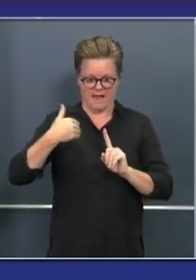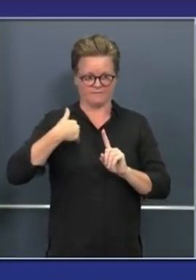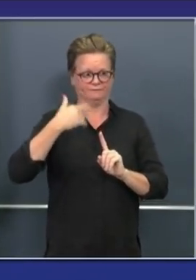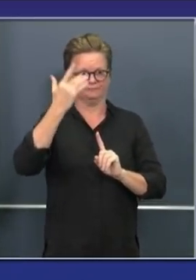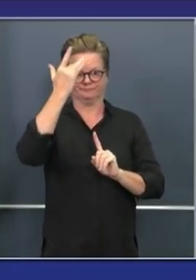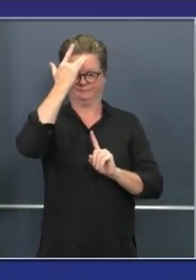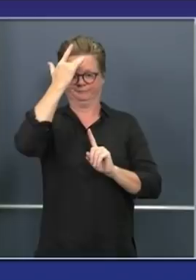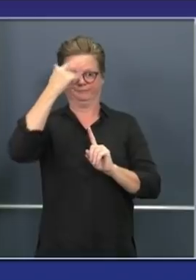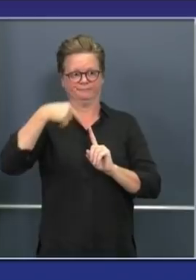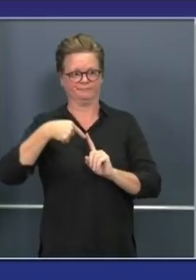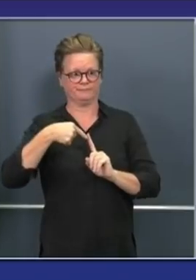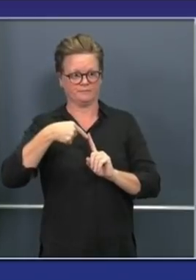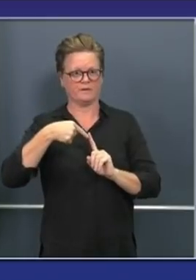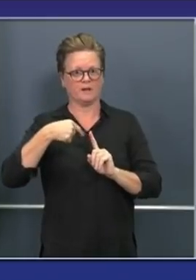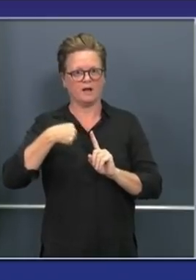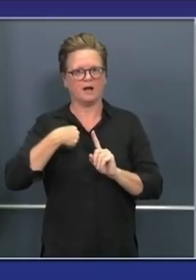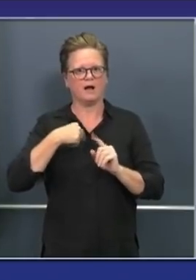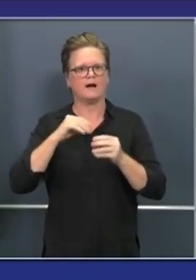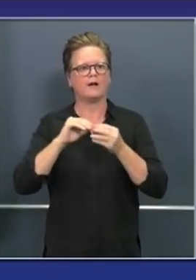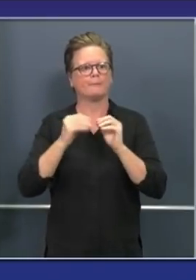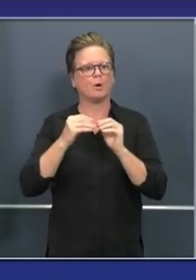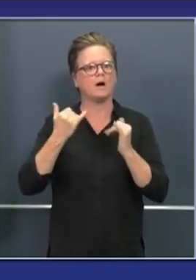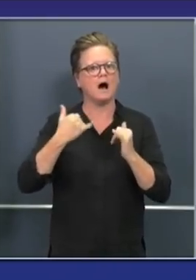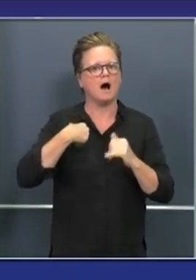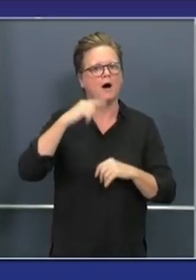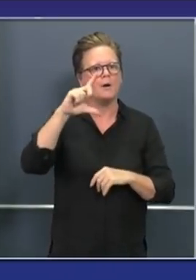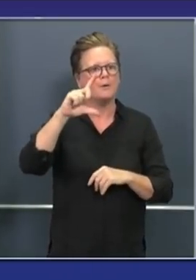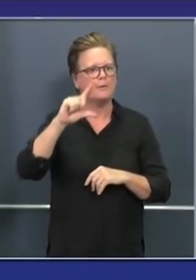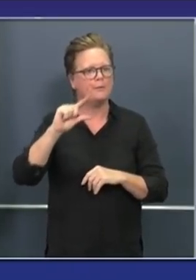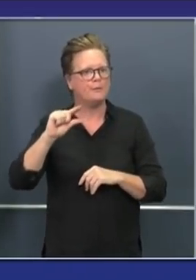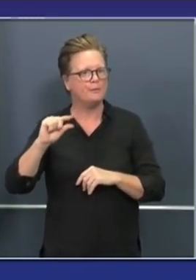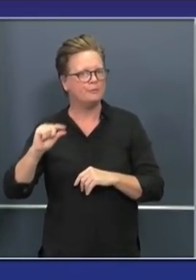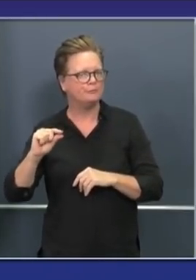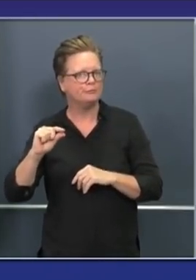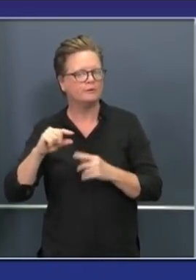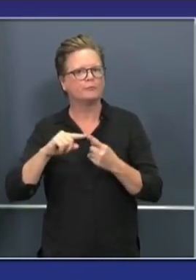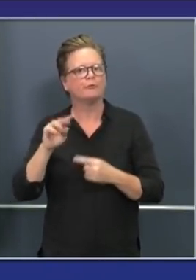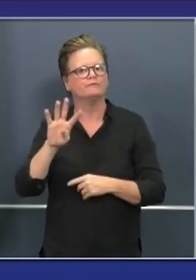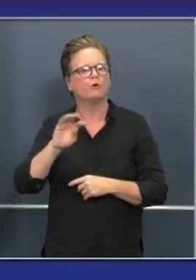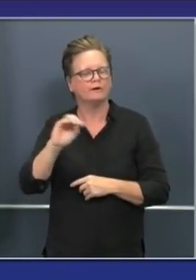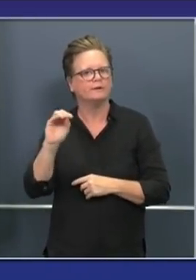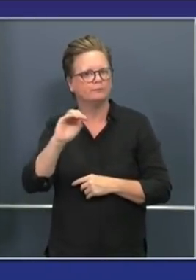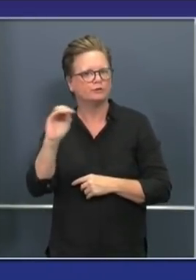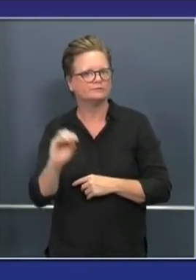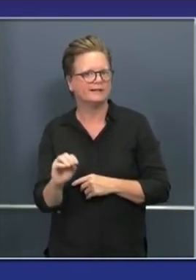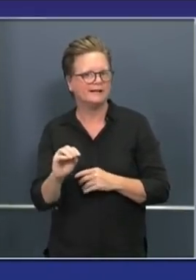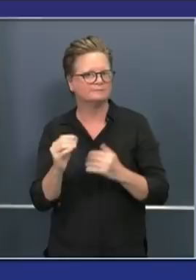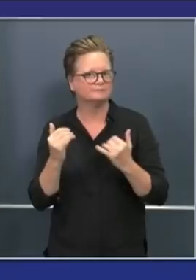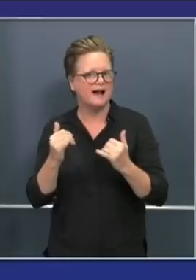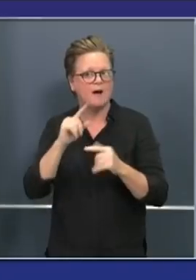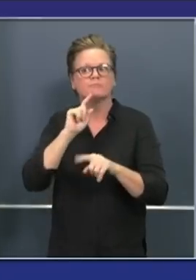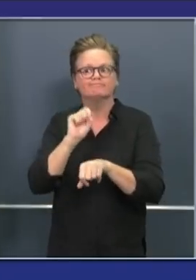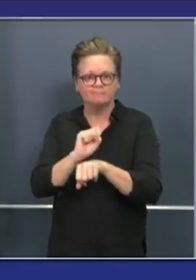ACTUALLY HAVE BEEN TESTED POSITIVE FOR COVID-19 HAS DECLINED AND HAS FLATTENED TO